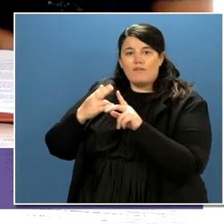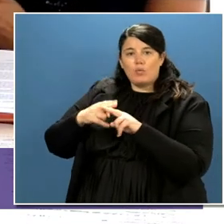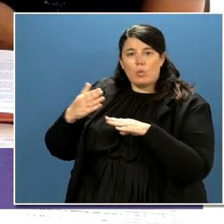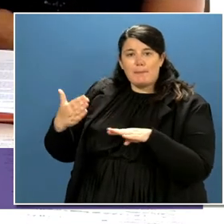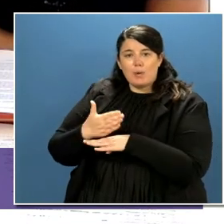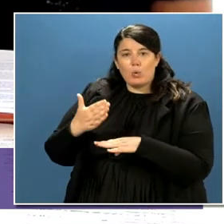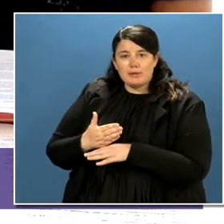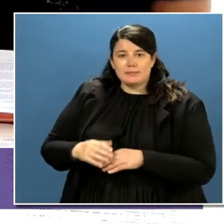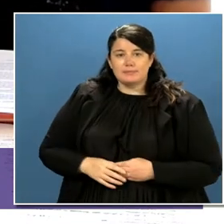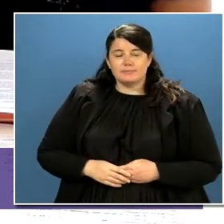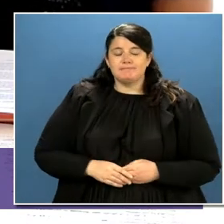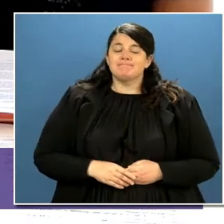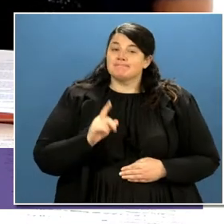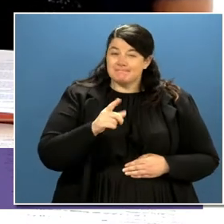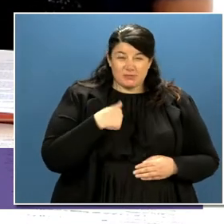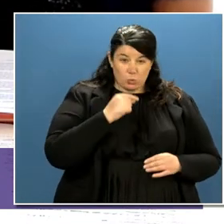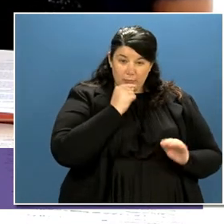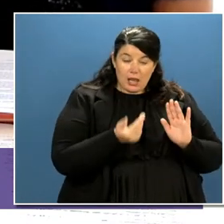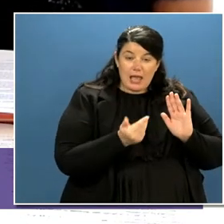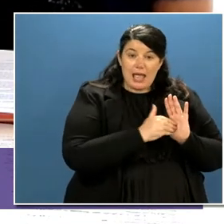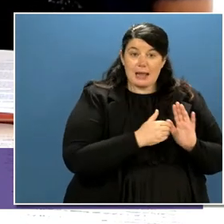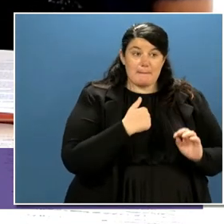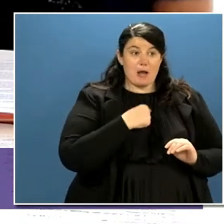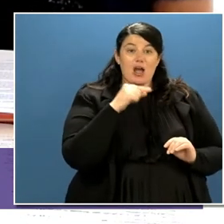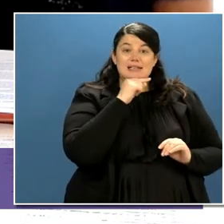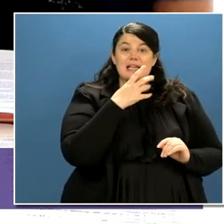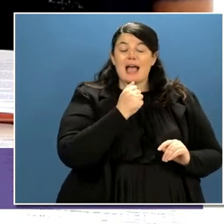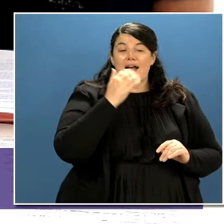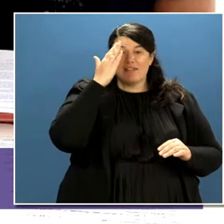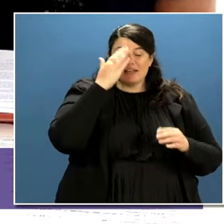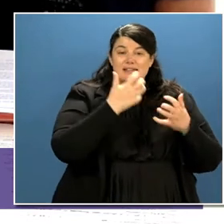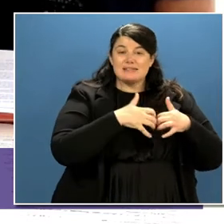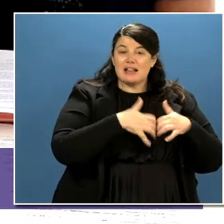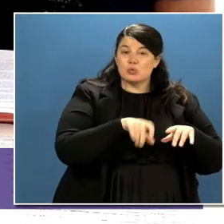And can I just add to that. My son has intellectual disability and